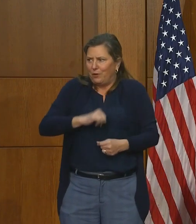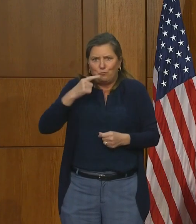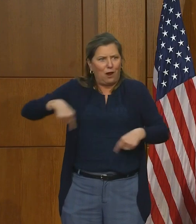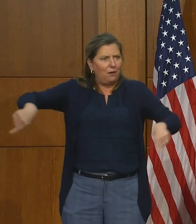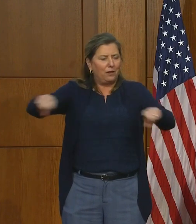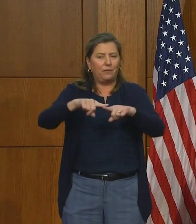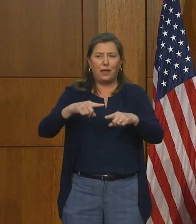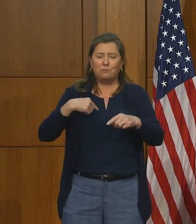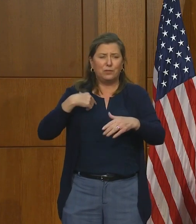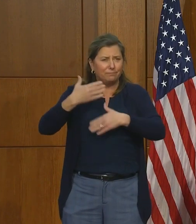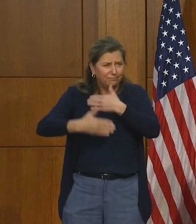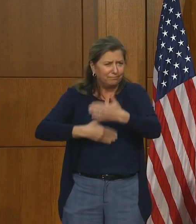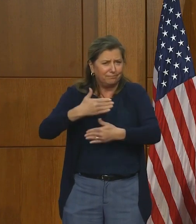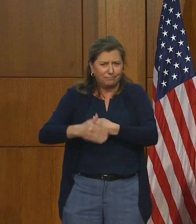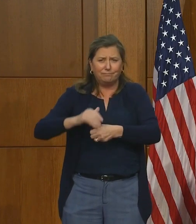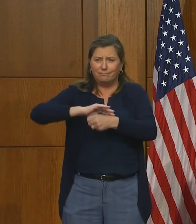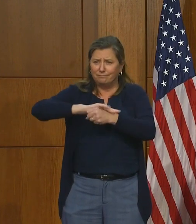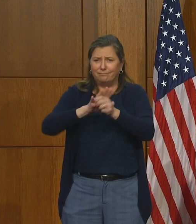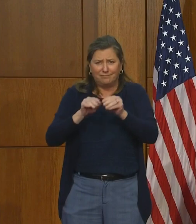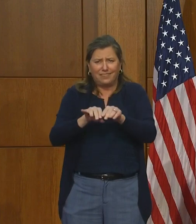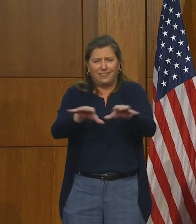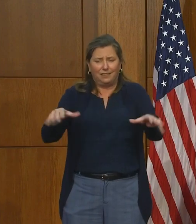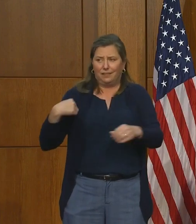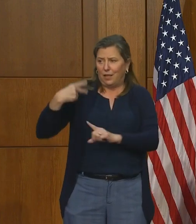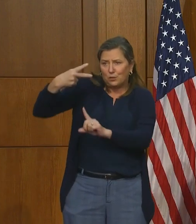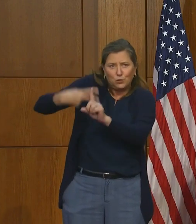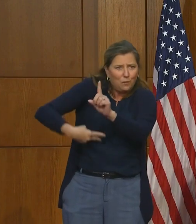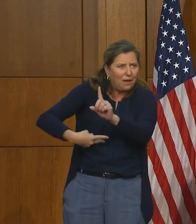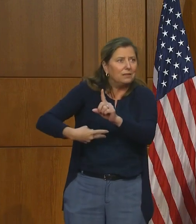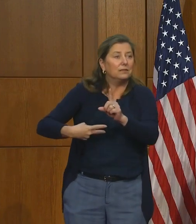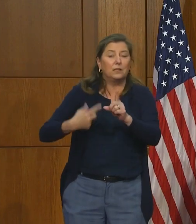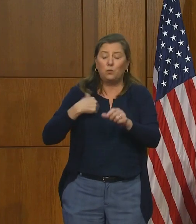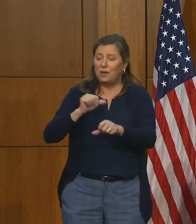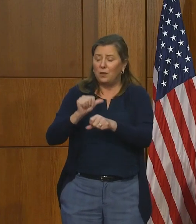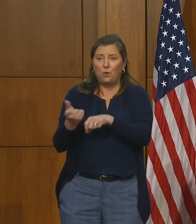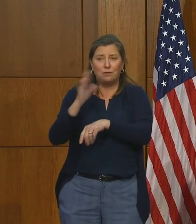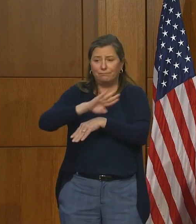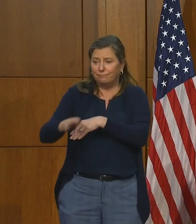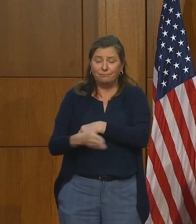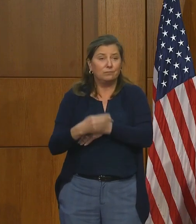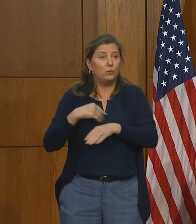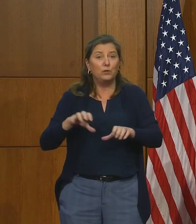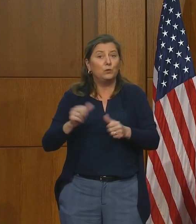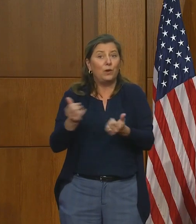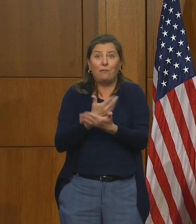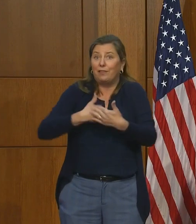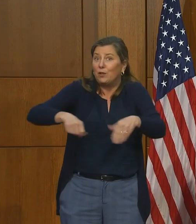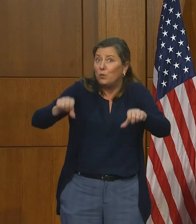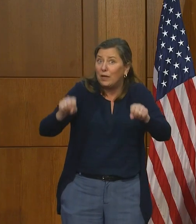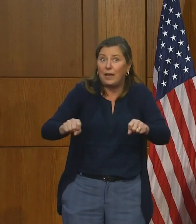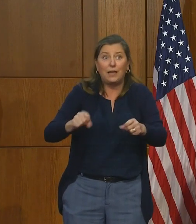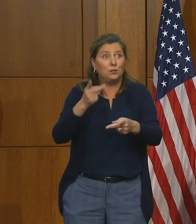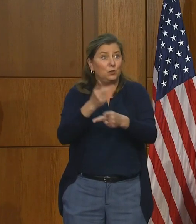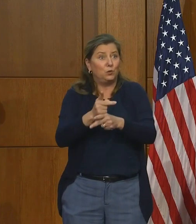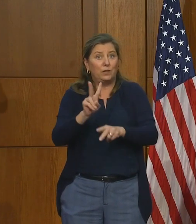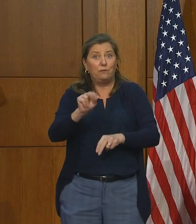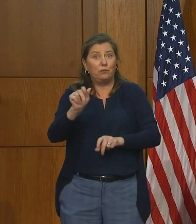PROUD OF MY TEAM- WE'VE BEEN IN THIS PANDEMIC FOR TWO MONTHS SO WE'RE WORKING AROUND THE CLOCK